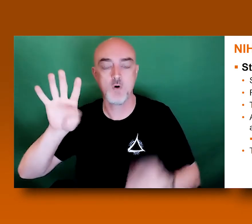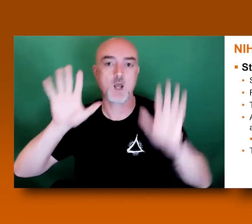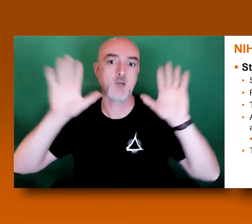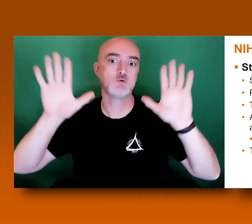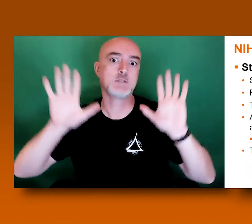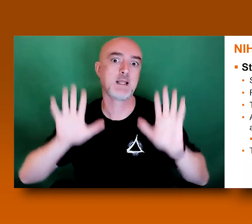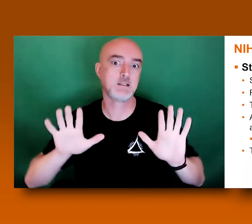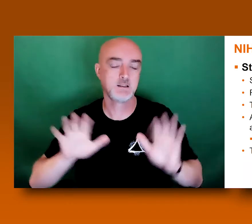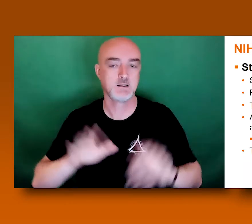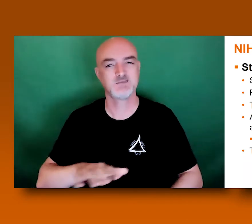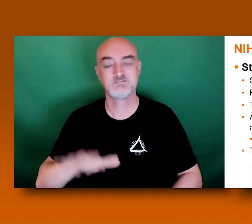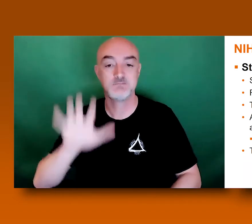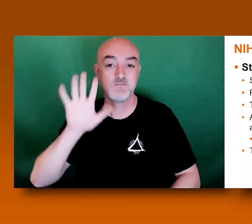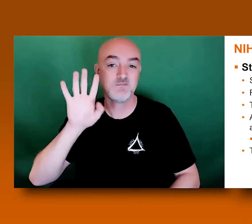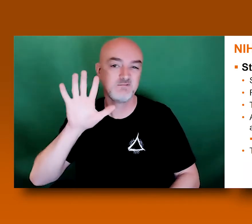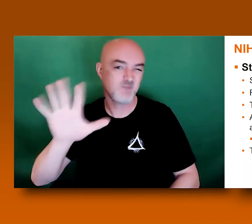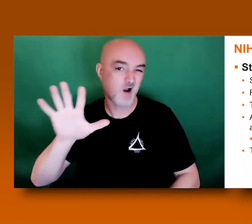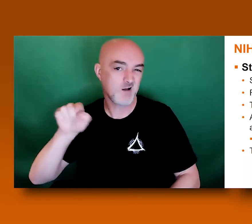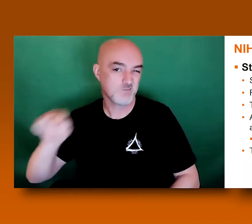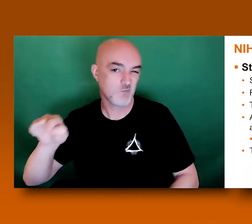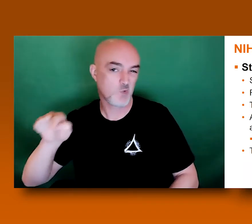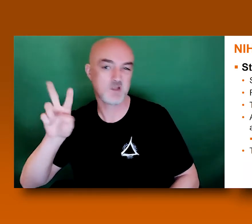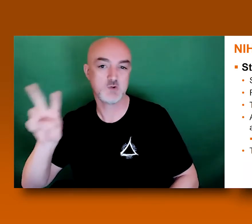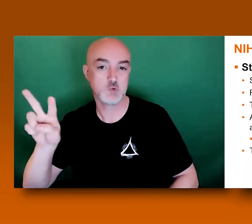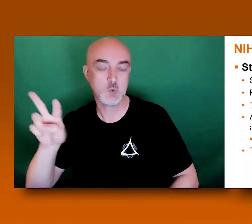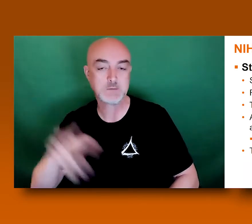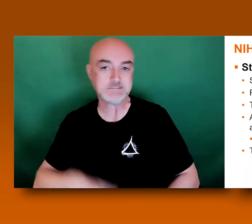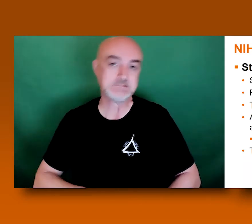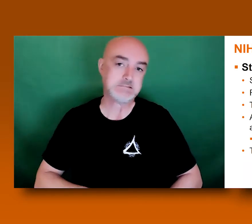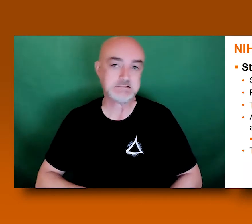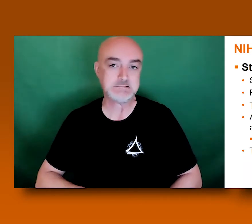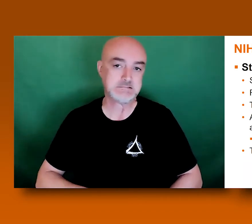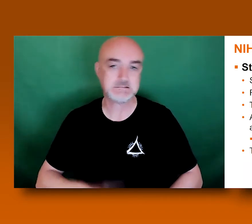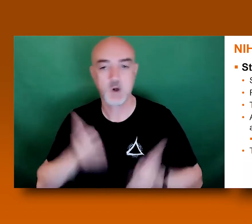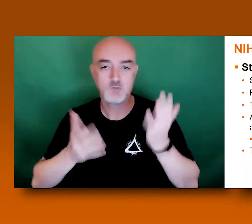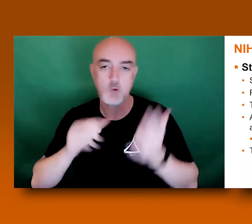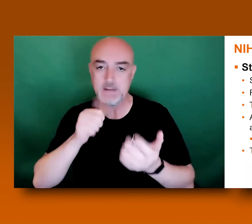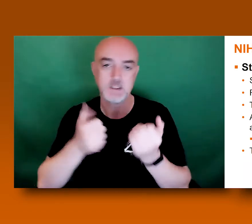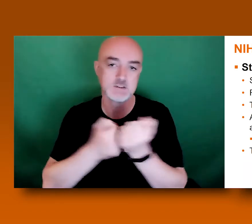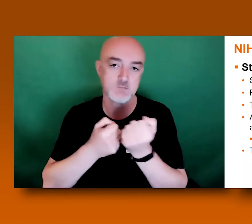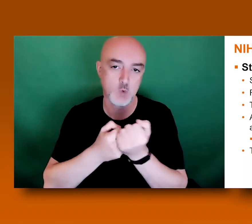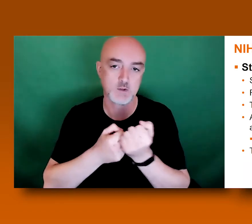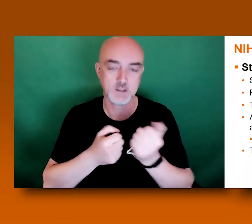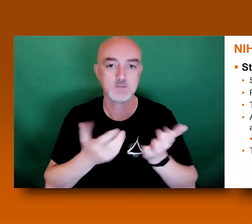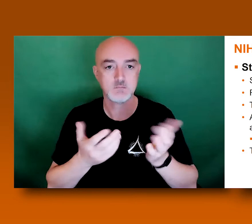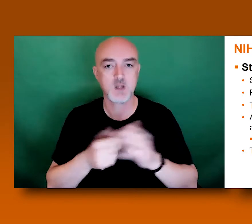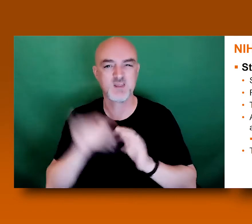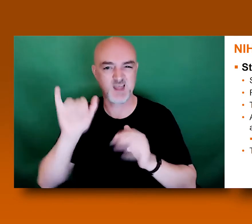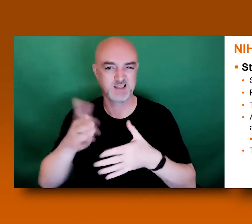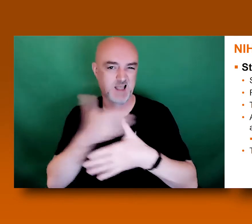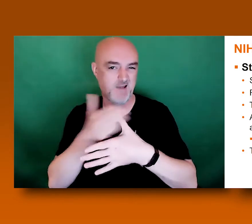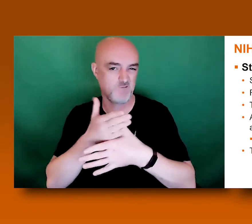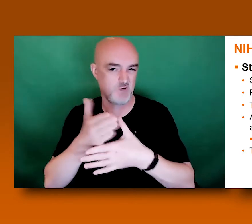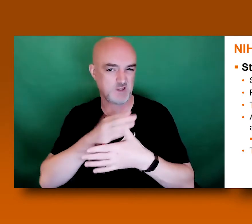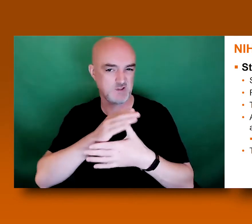1.4 is outstanding. A 5.2 might be in the middle of a line where you might not receive support.